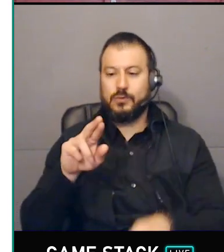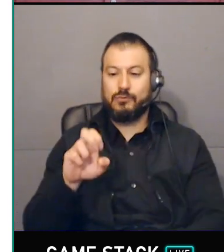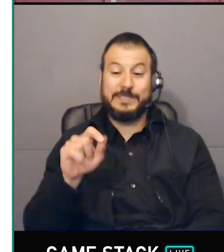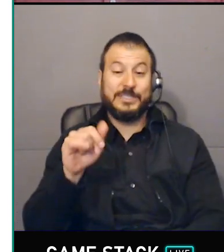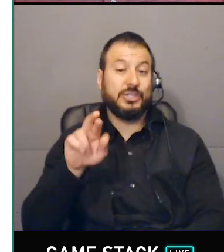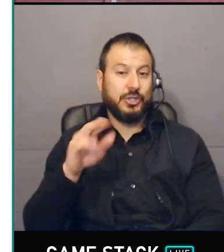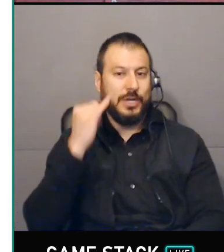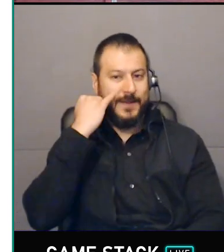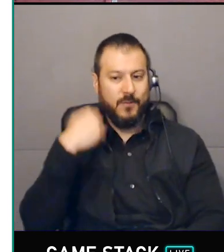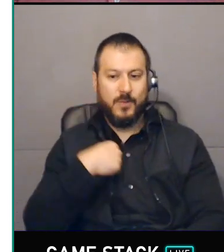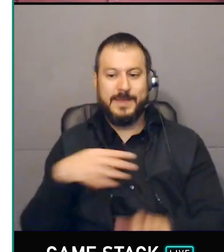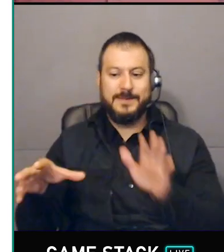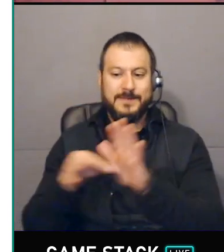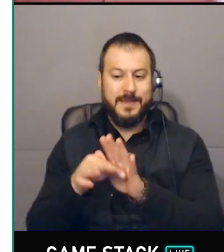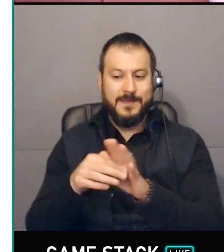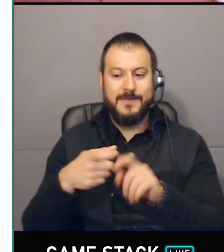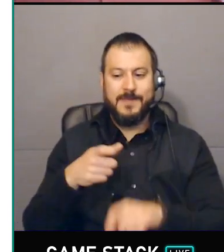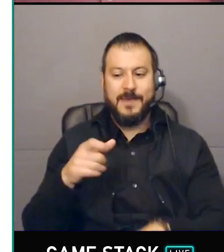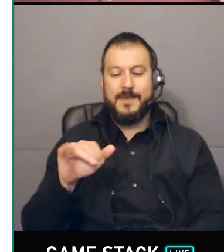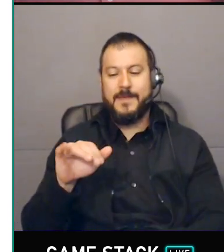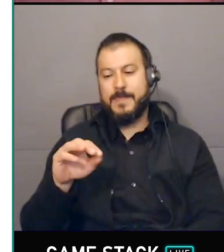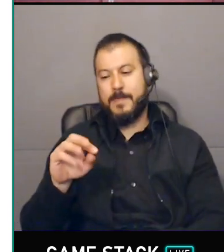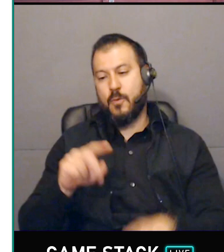M random candidates from the entire universe of lights.